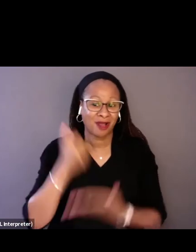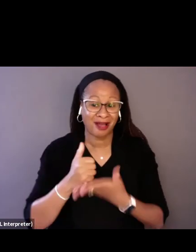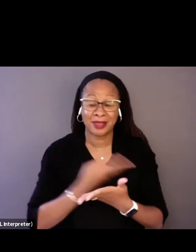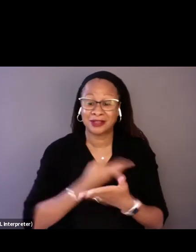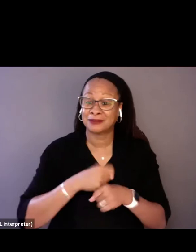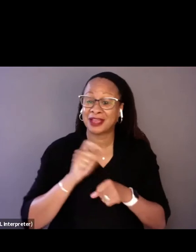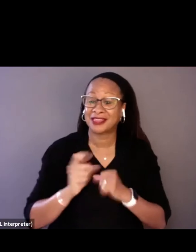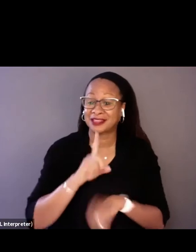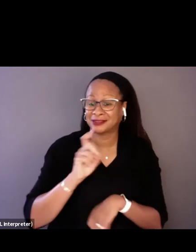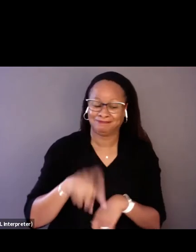accessible as possible today.